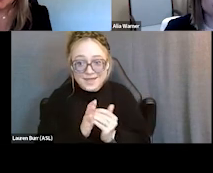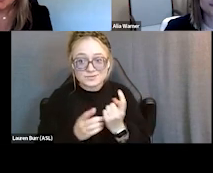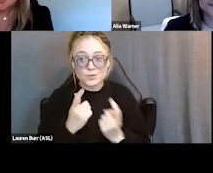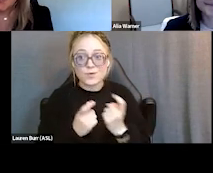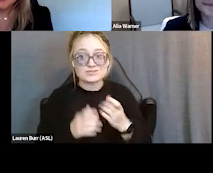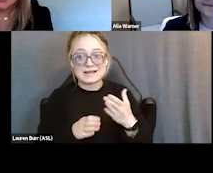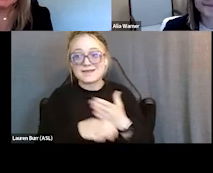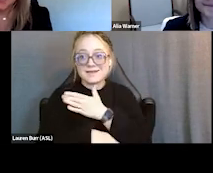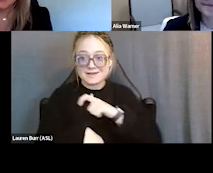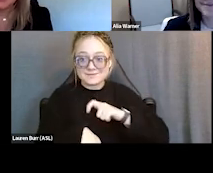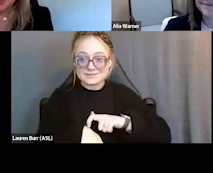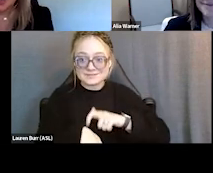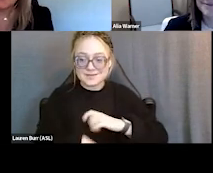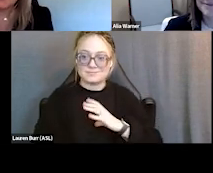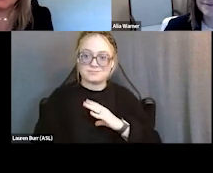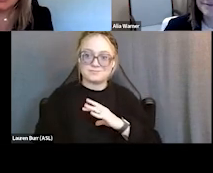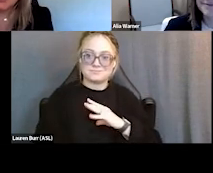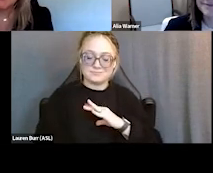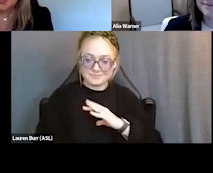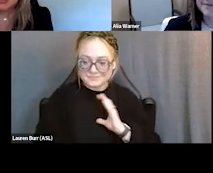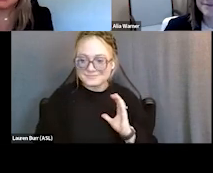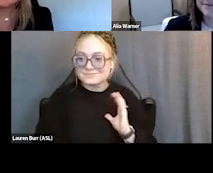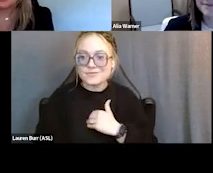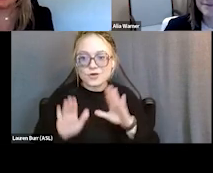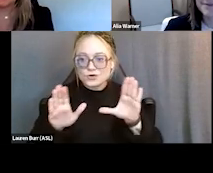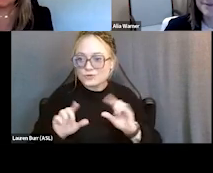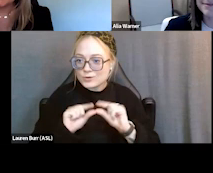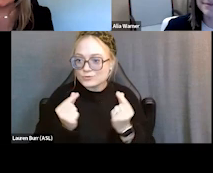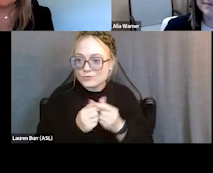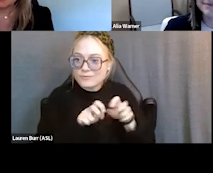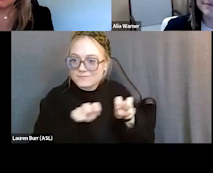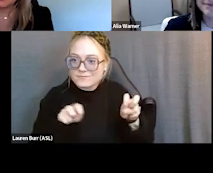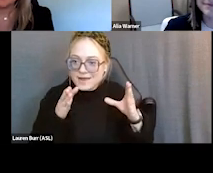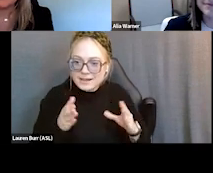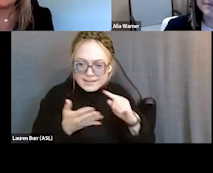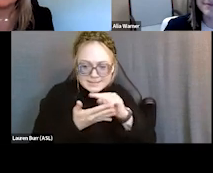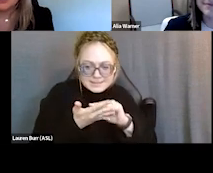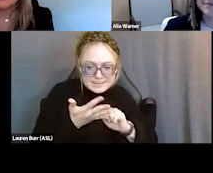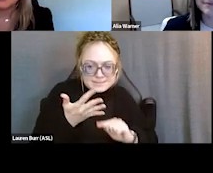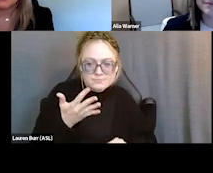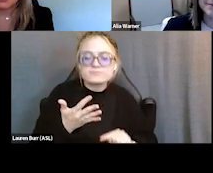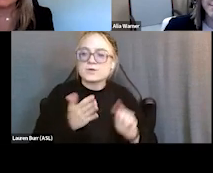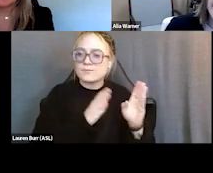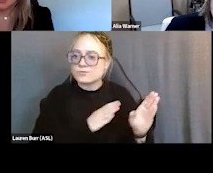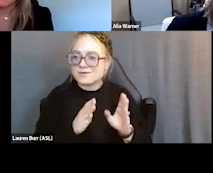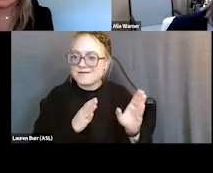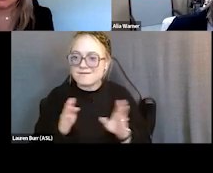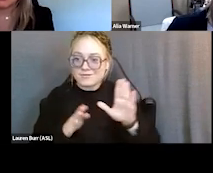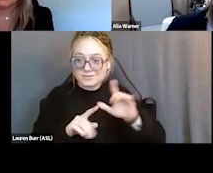of the webinar and our great group of panelists went through them and started preparing some answers during the panel discussion.